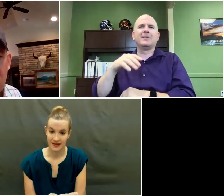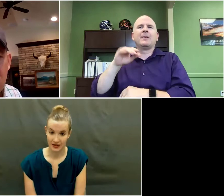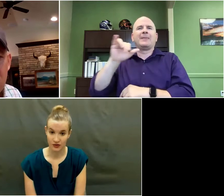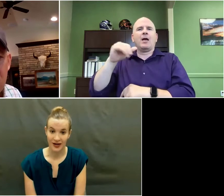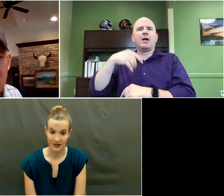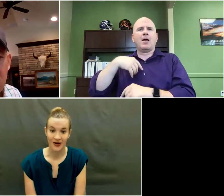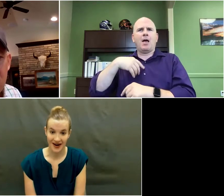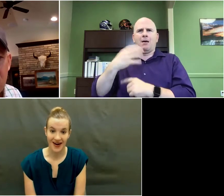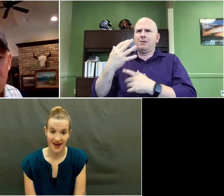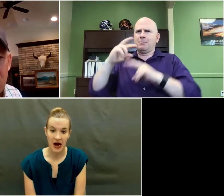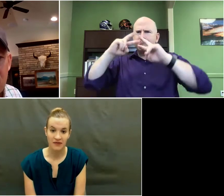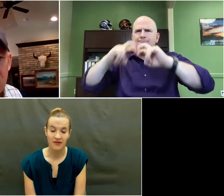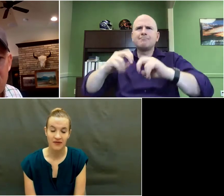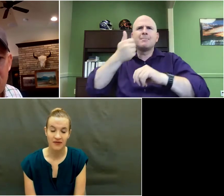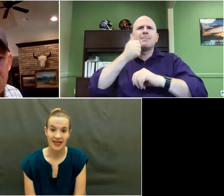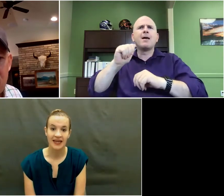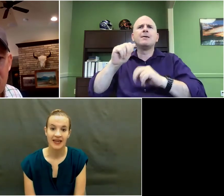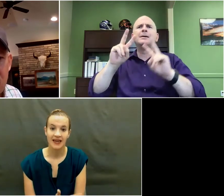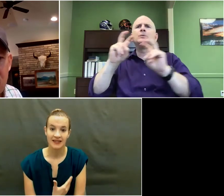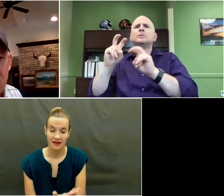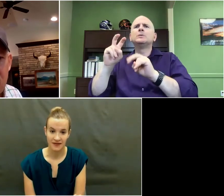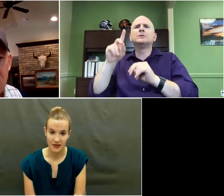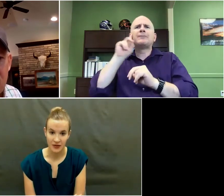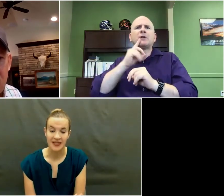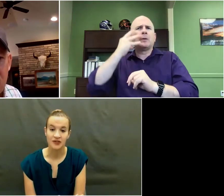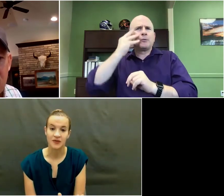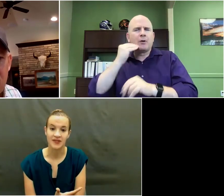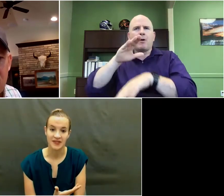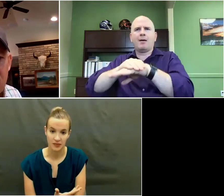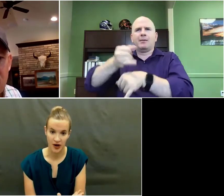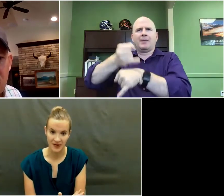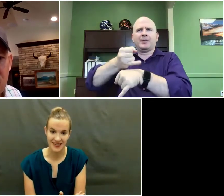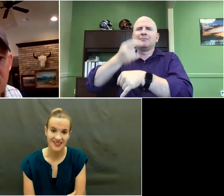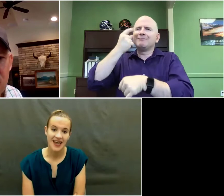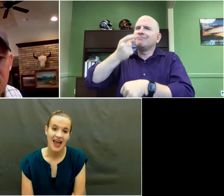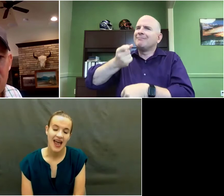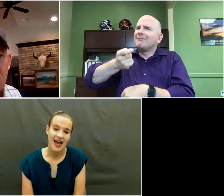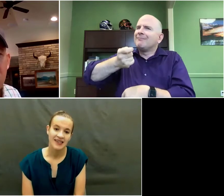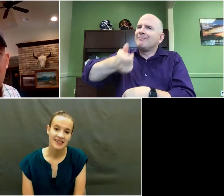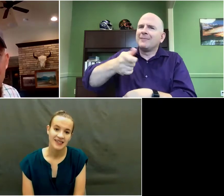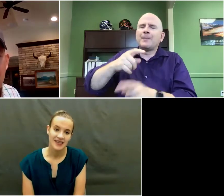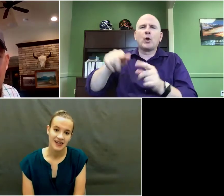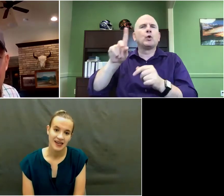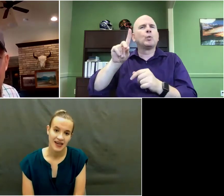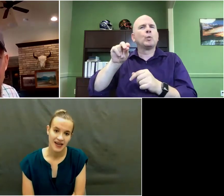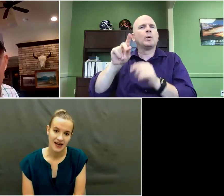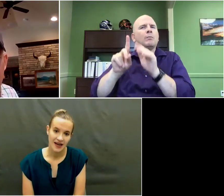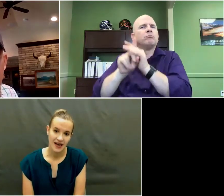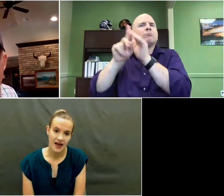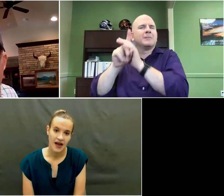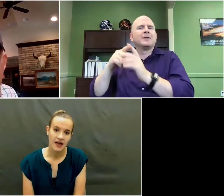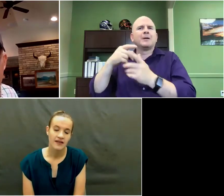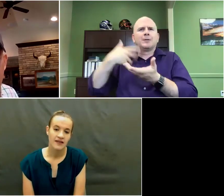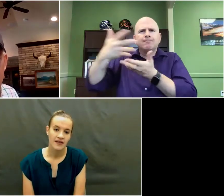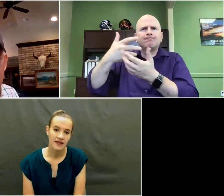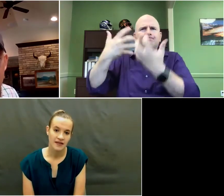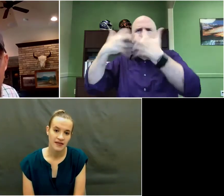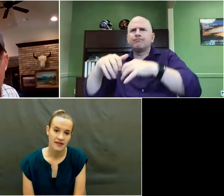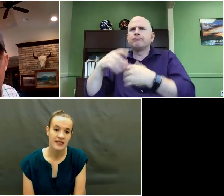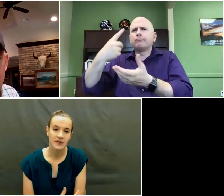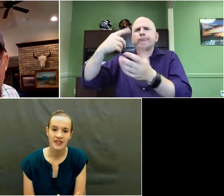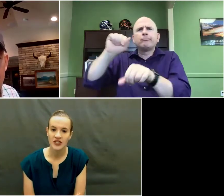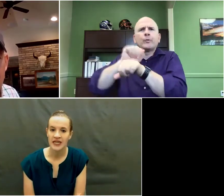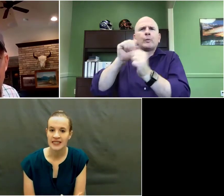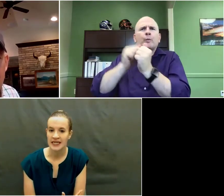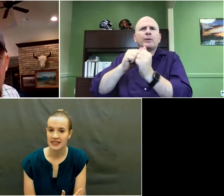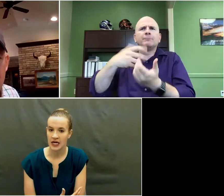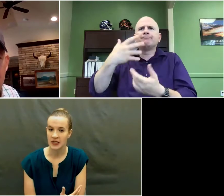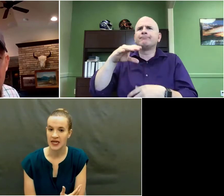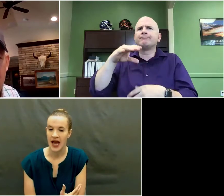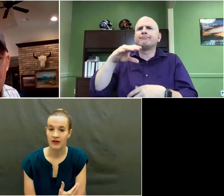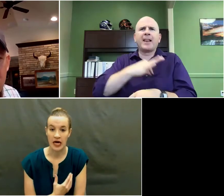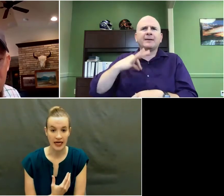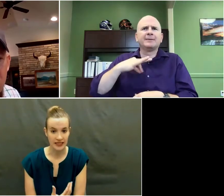Director of the Deaf Student Issues Department. And this position doesn't necessarily have a lot